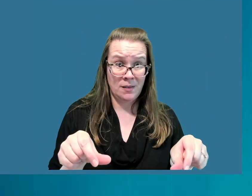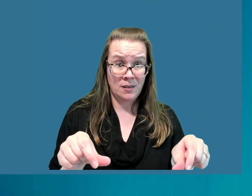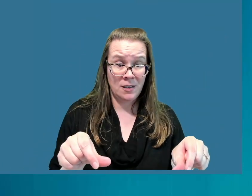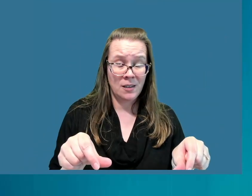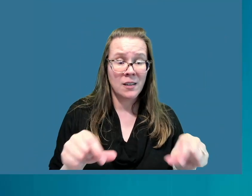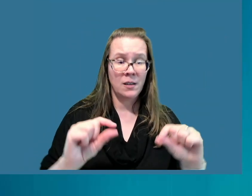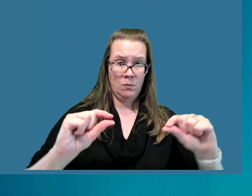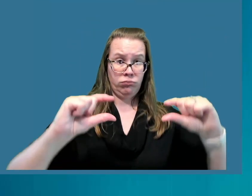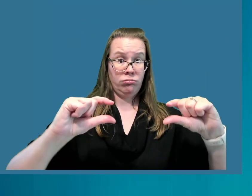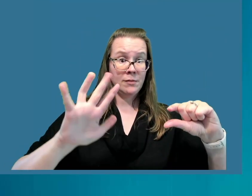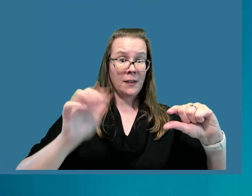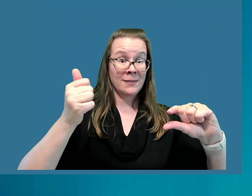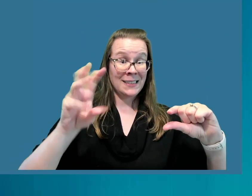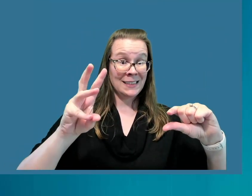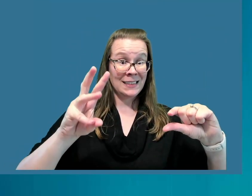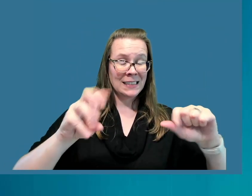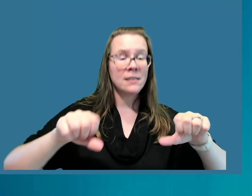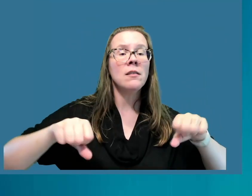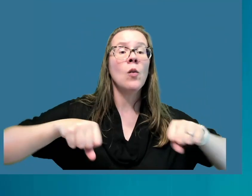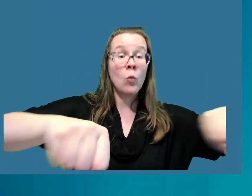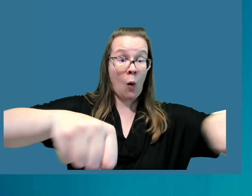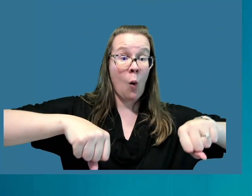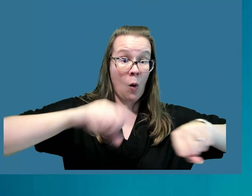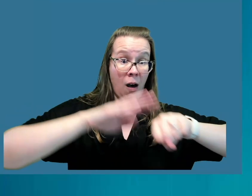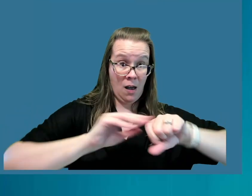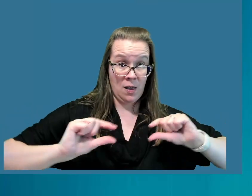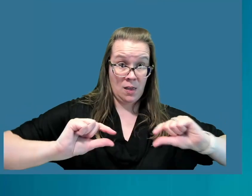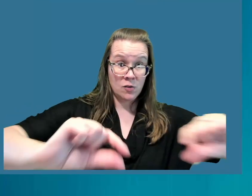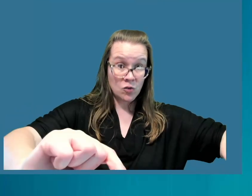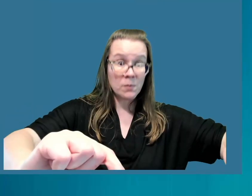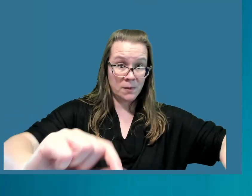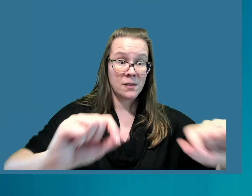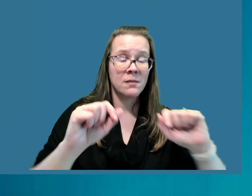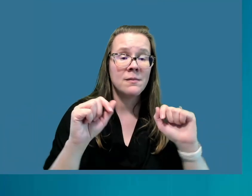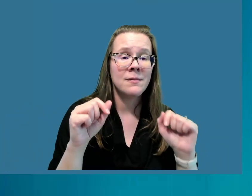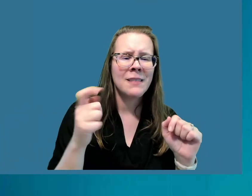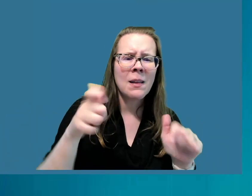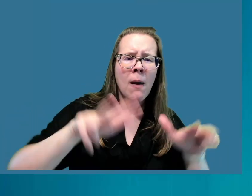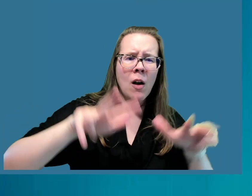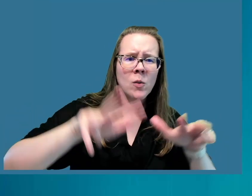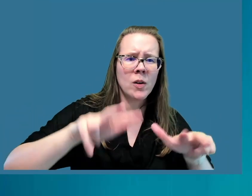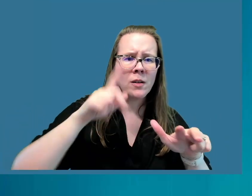Um, you can purchase 3D printed rods that work with any, um, rolling pin that you use,